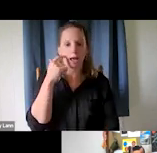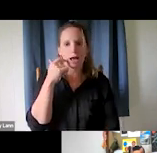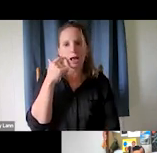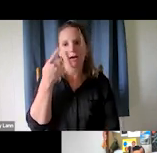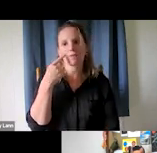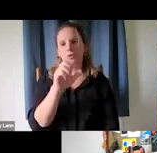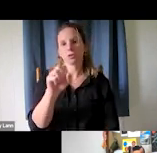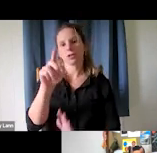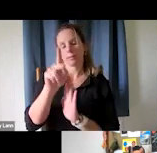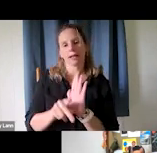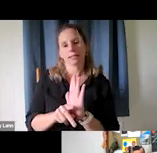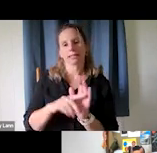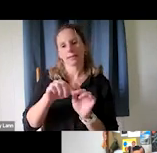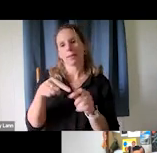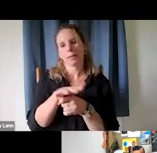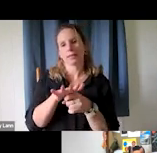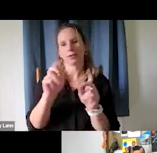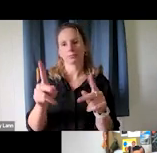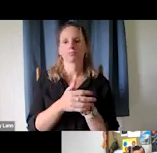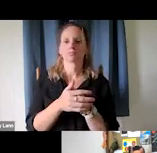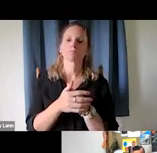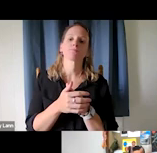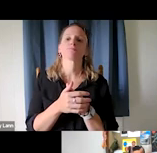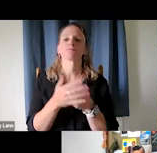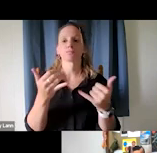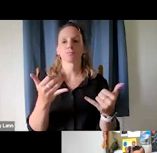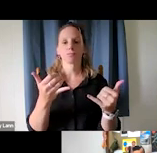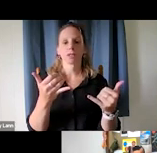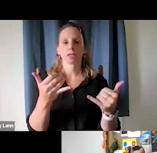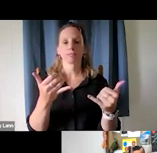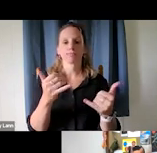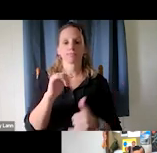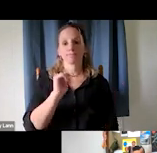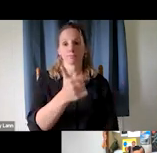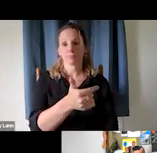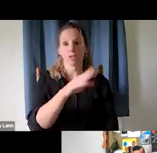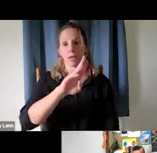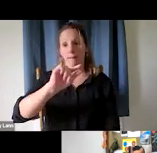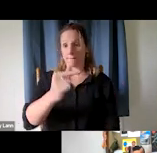into, you know, Social Security's policy in this area too. So now we're gonna hand things over to Bug, who's gonna really dig deeper